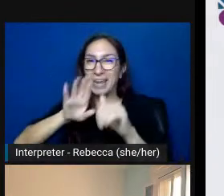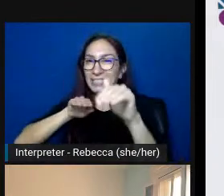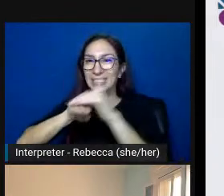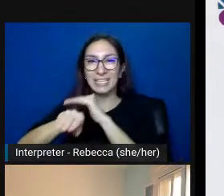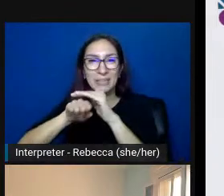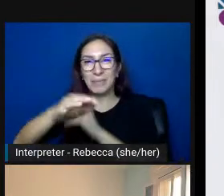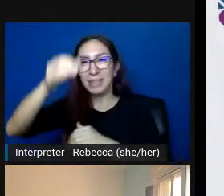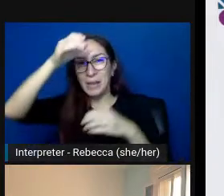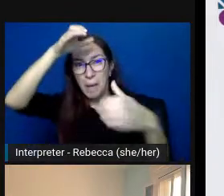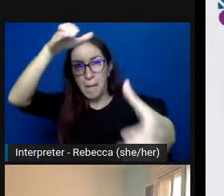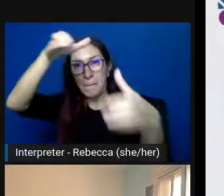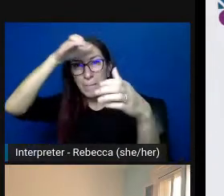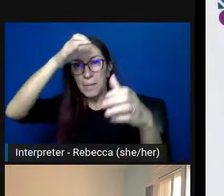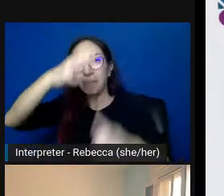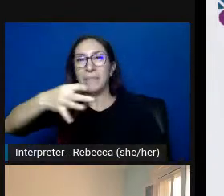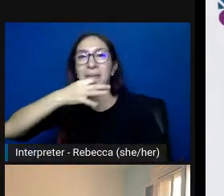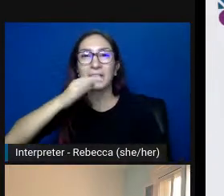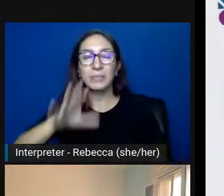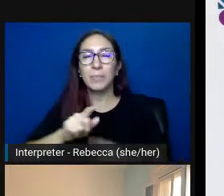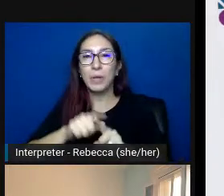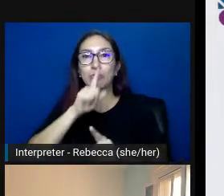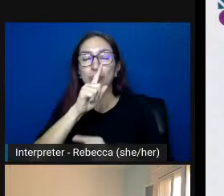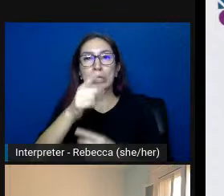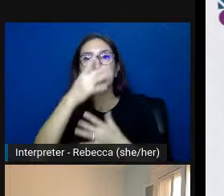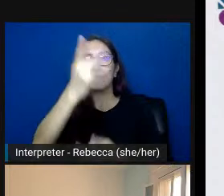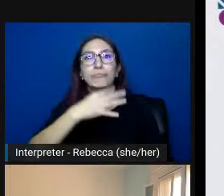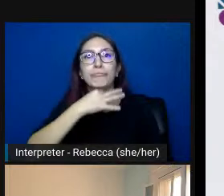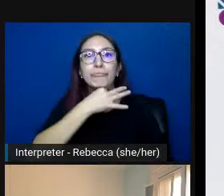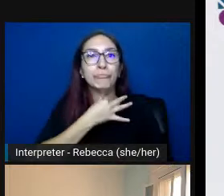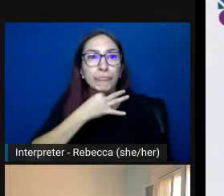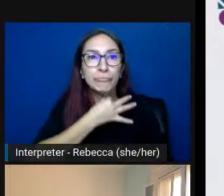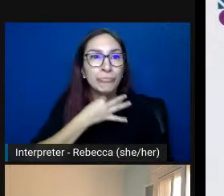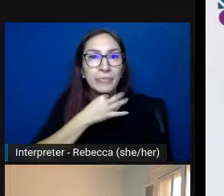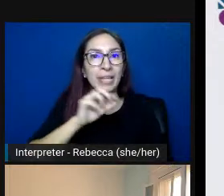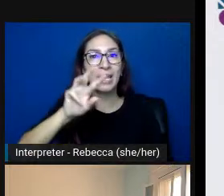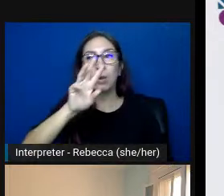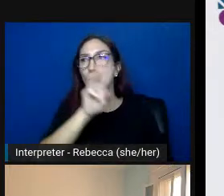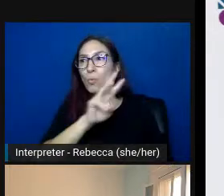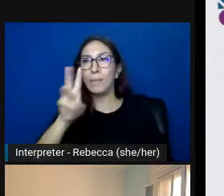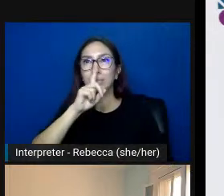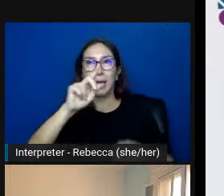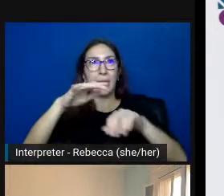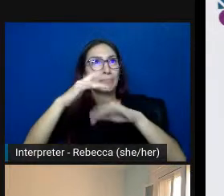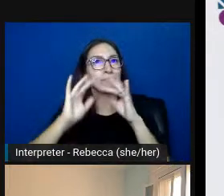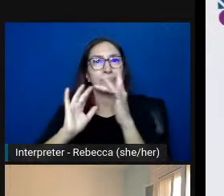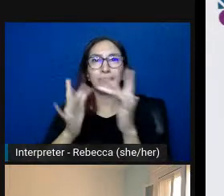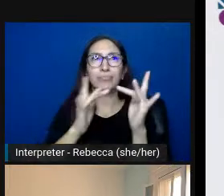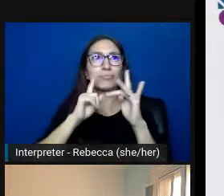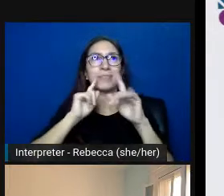I don't know what I am doing here as I'm not a WordPress expert and not an accessibility expert. But